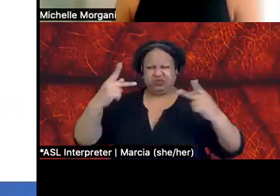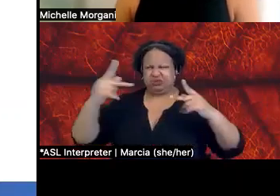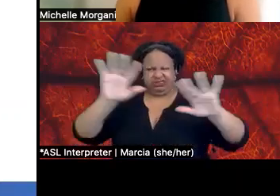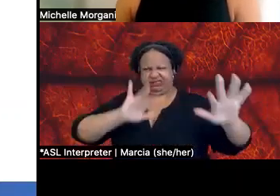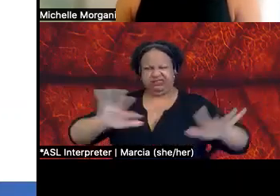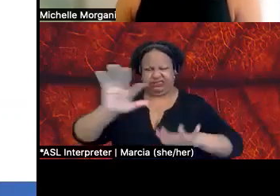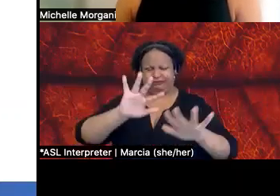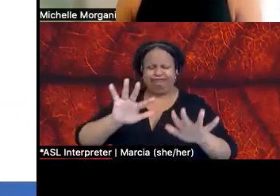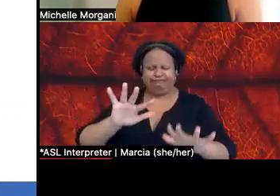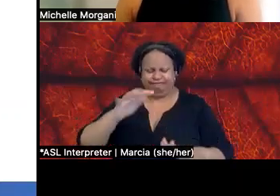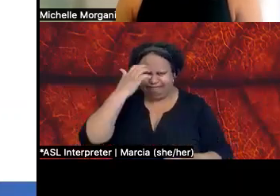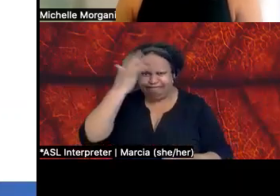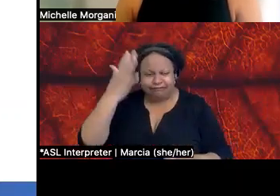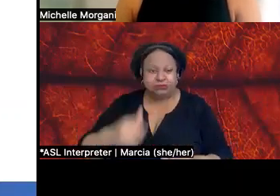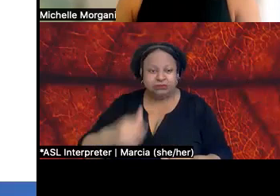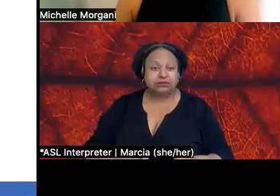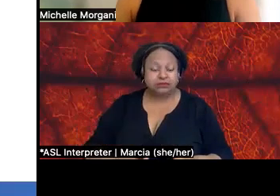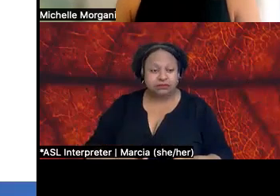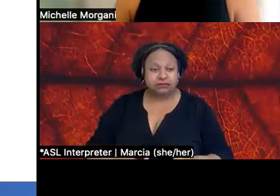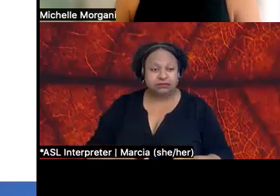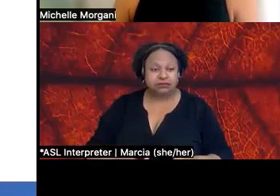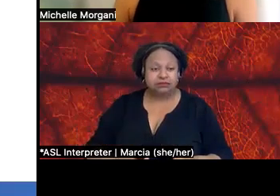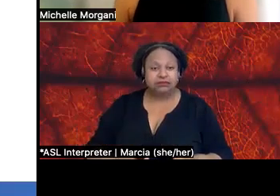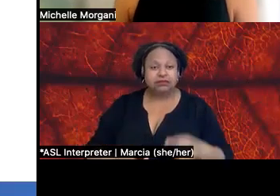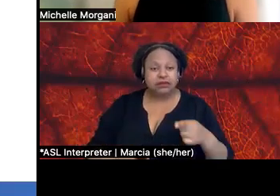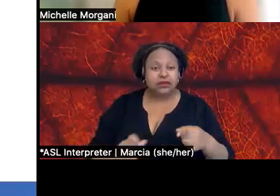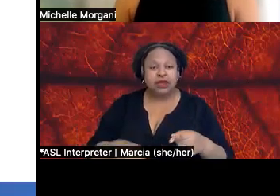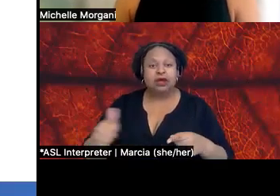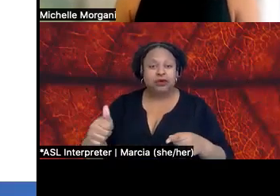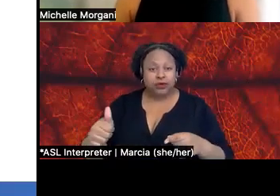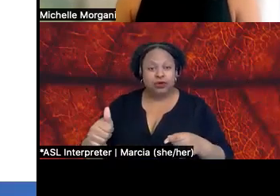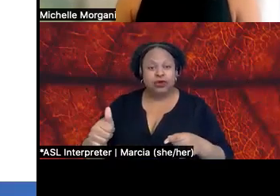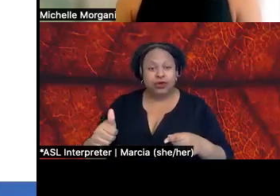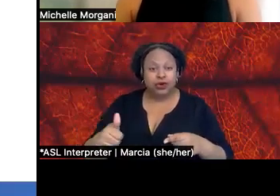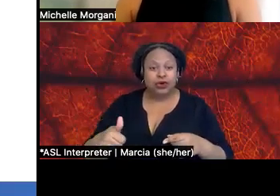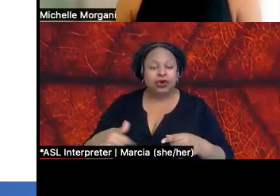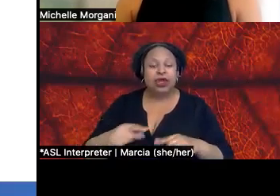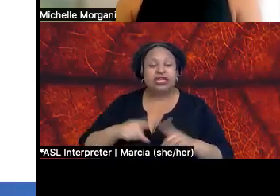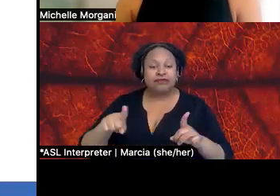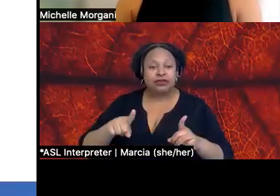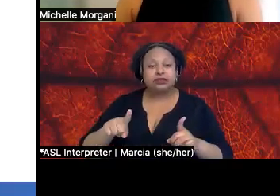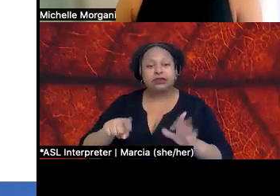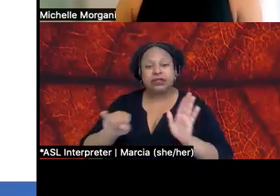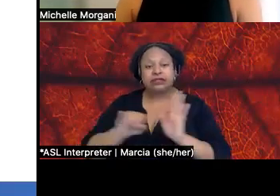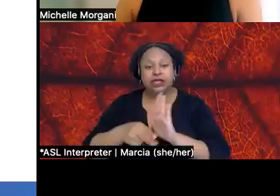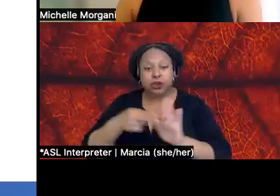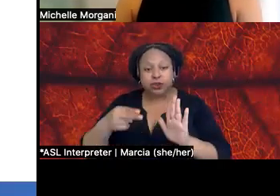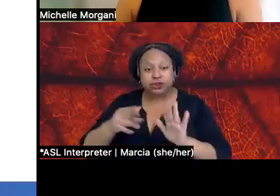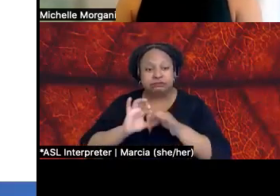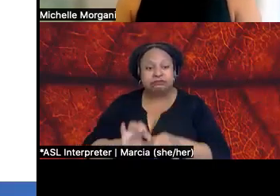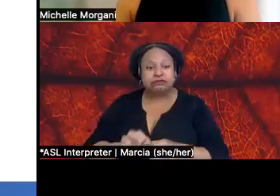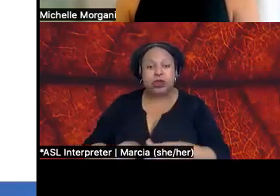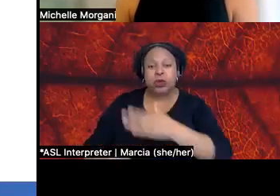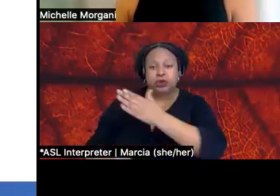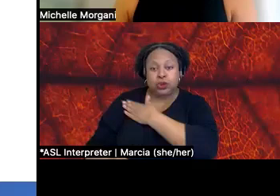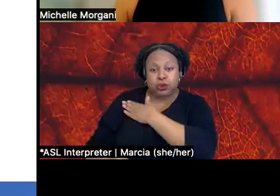This is a slightly more manageable differential diagnosis for shoulder pain, also in a radial mind map.